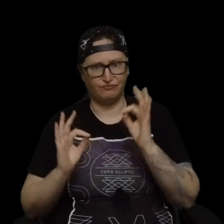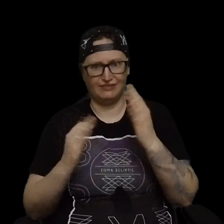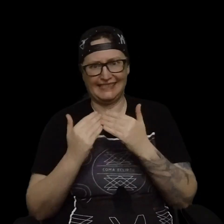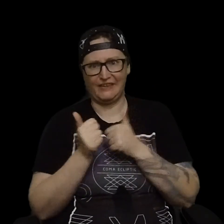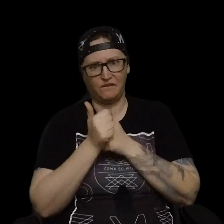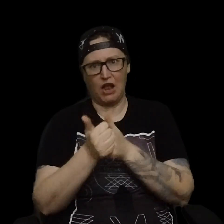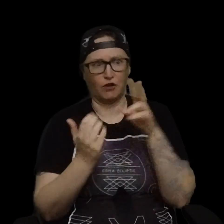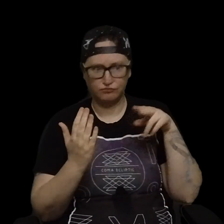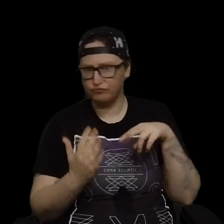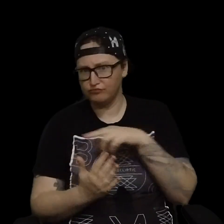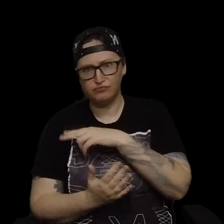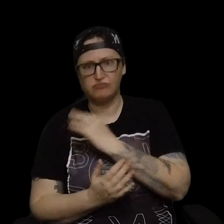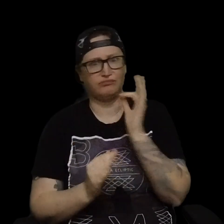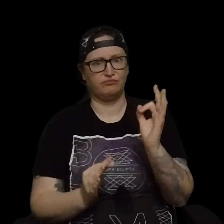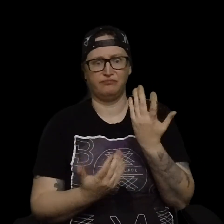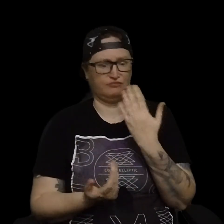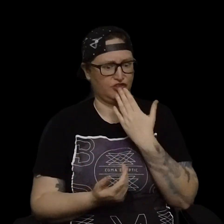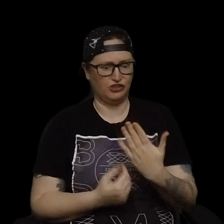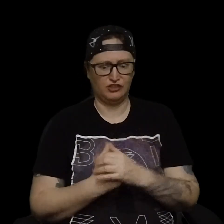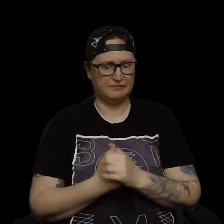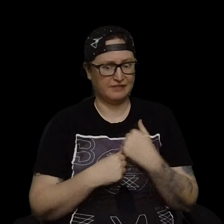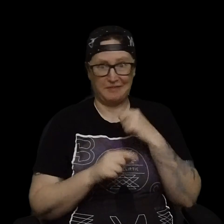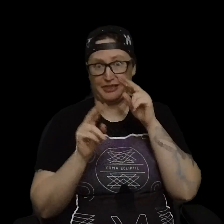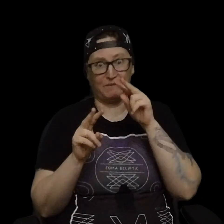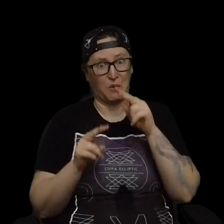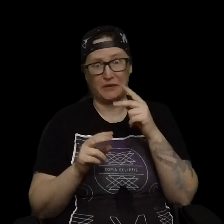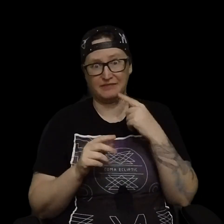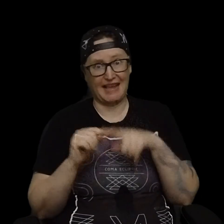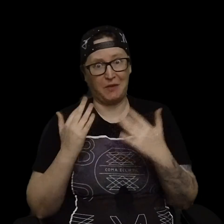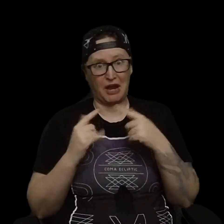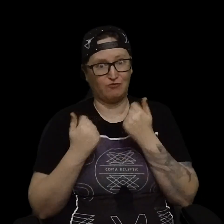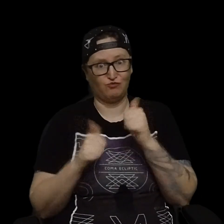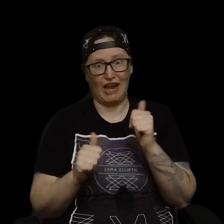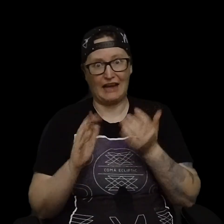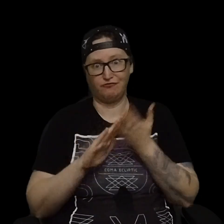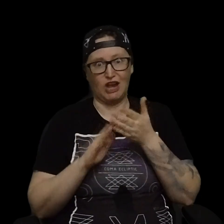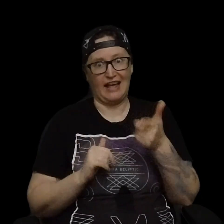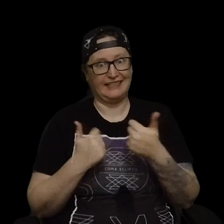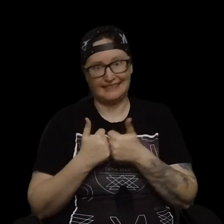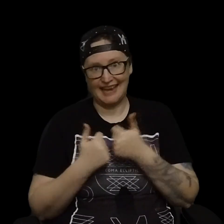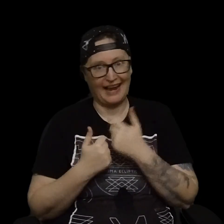great it's very easy to follow easy to read it's just good I'm really looking forward to trying to